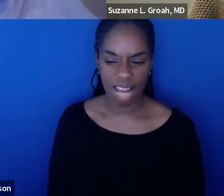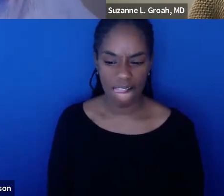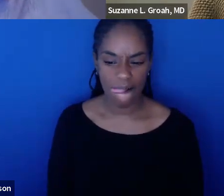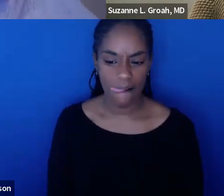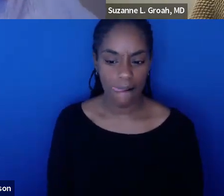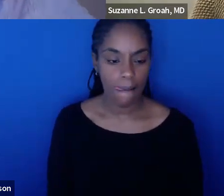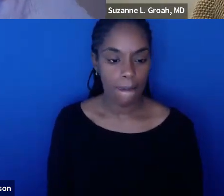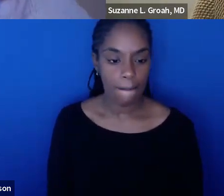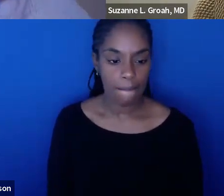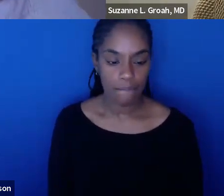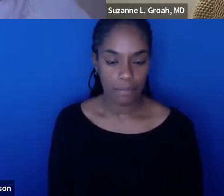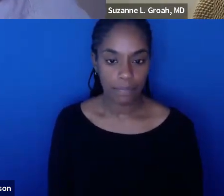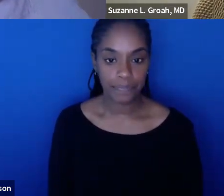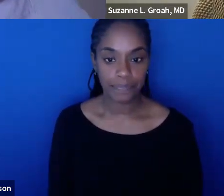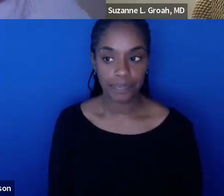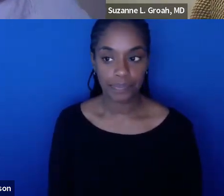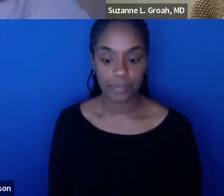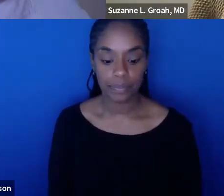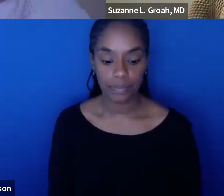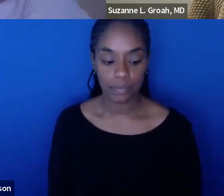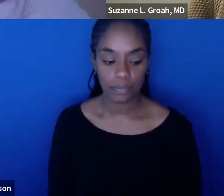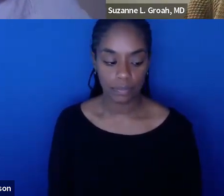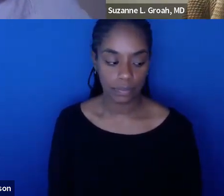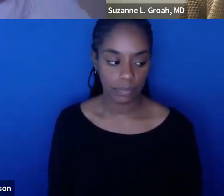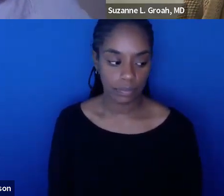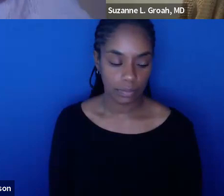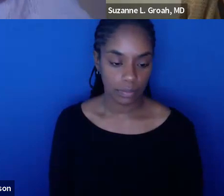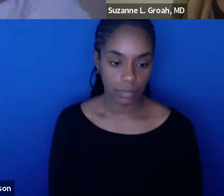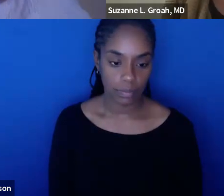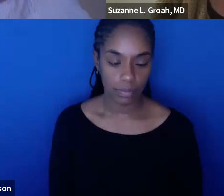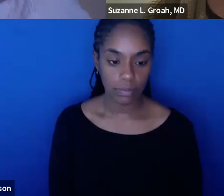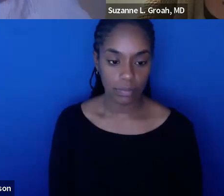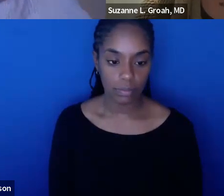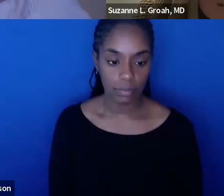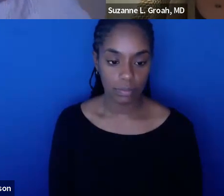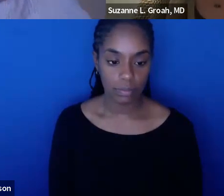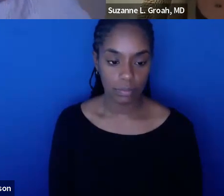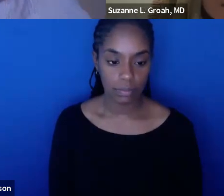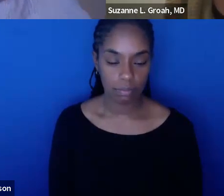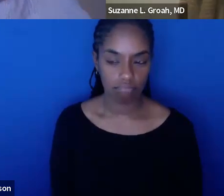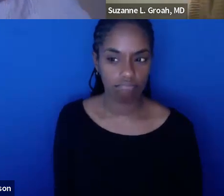I do wonder if like, I would think if someone is suggesting a bladder